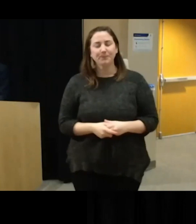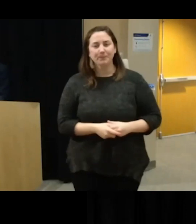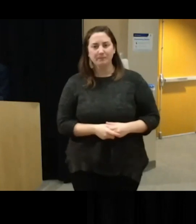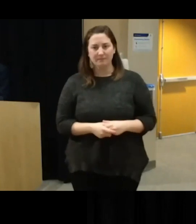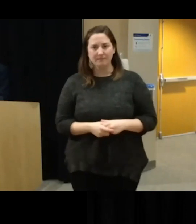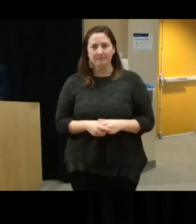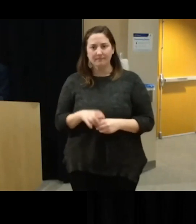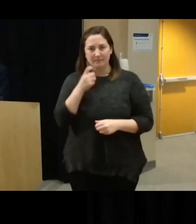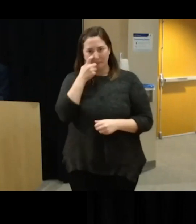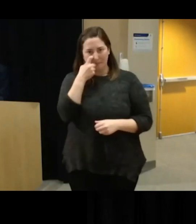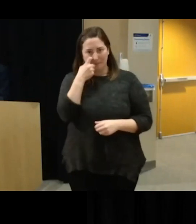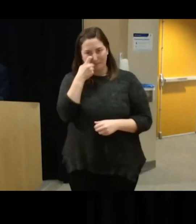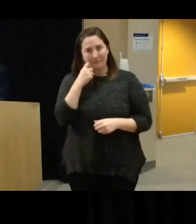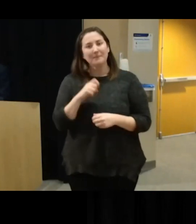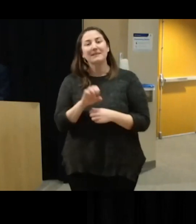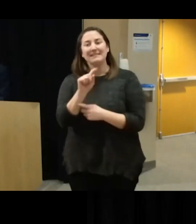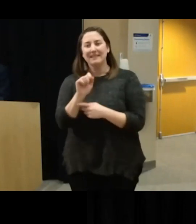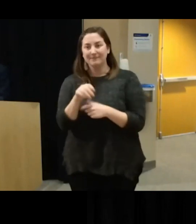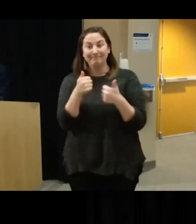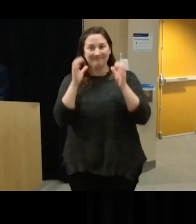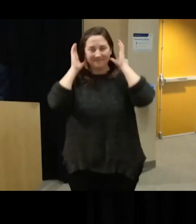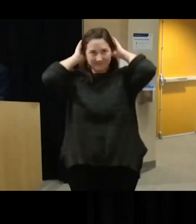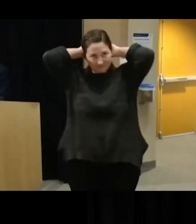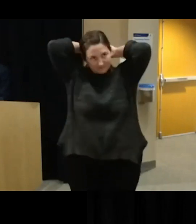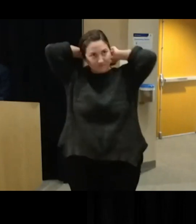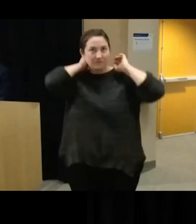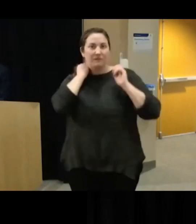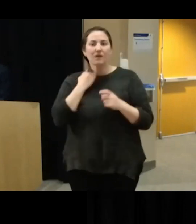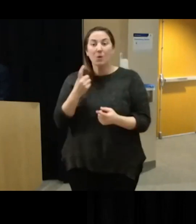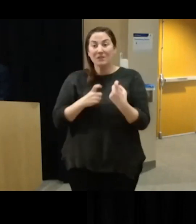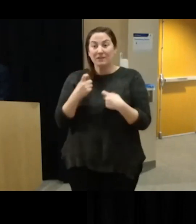Okay. Thanks. We have a question from someone in the back